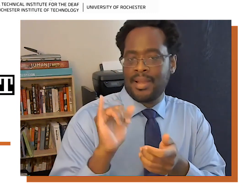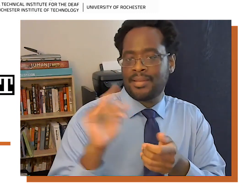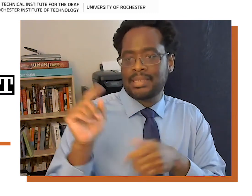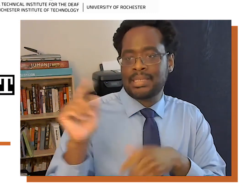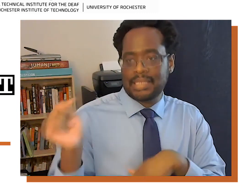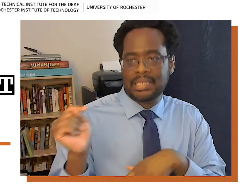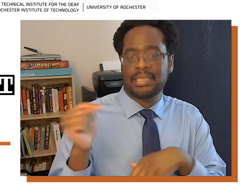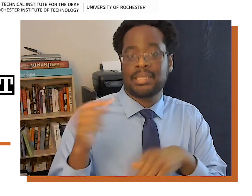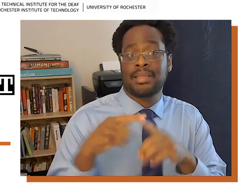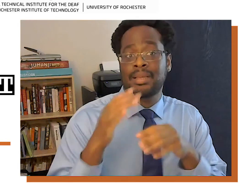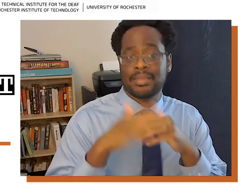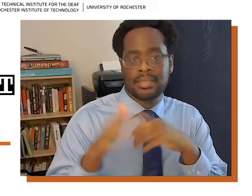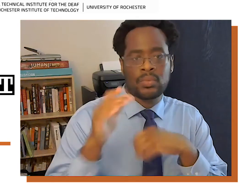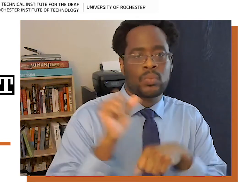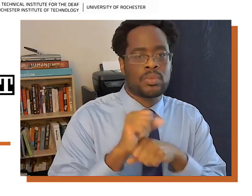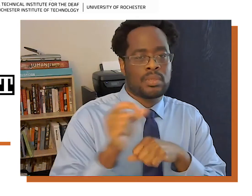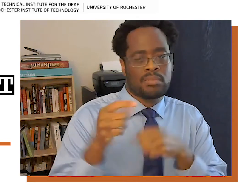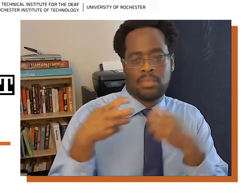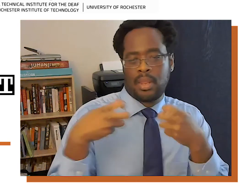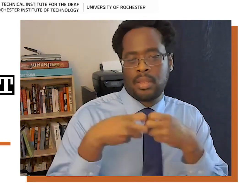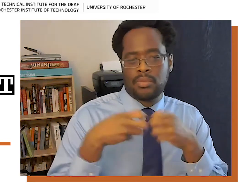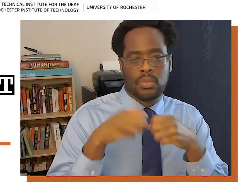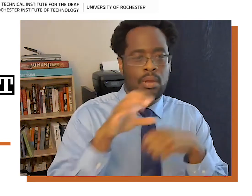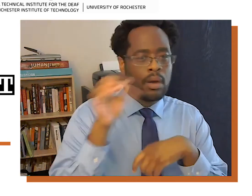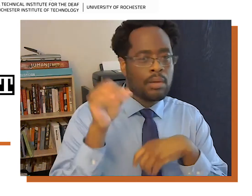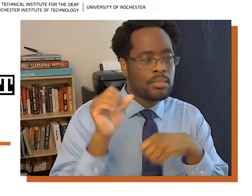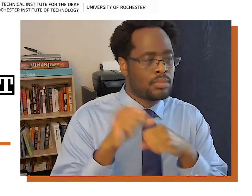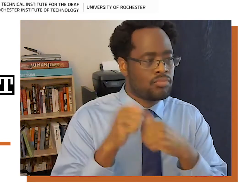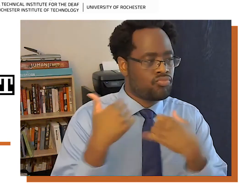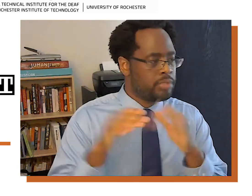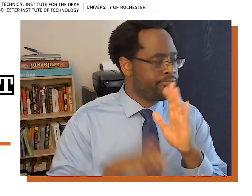so then I then also saw him graduate again from ITT